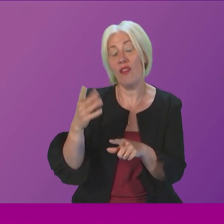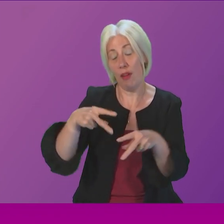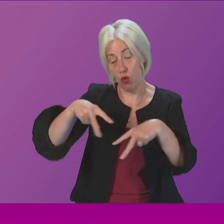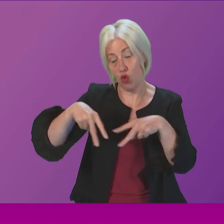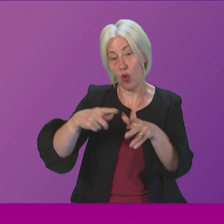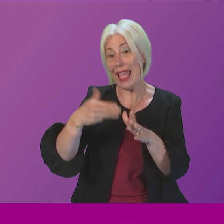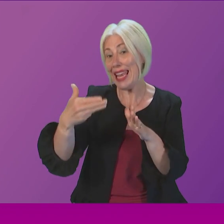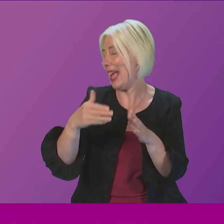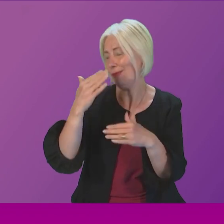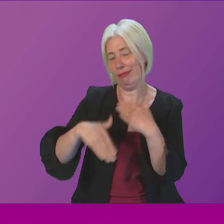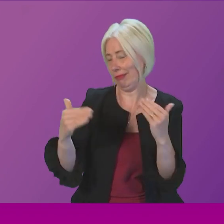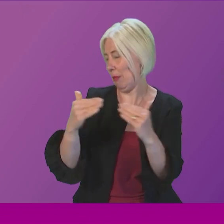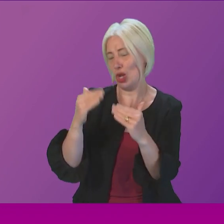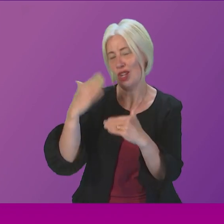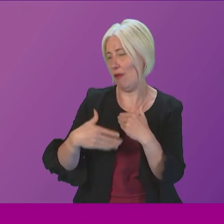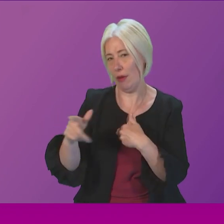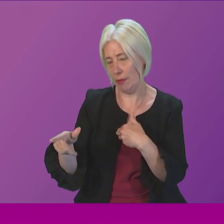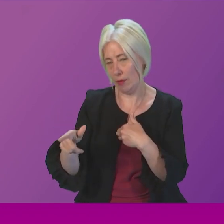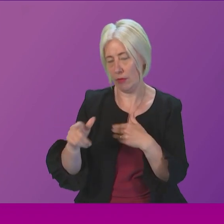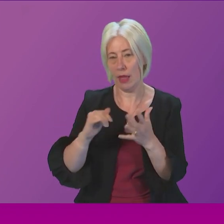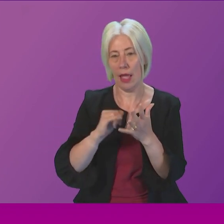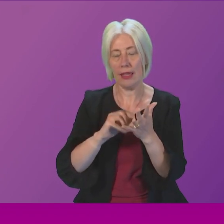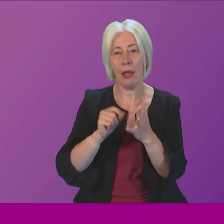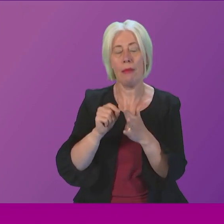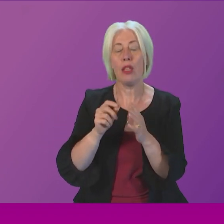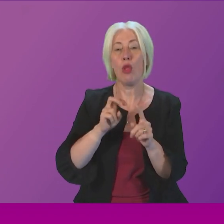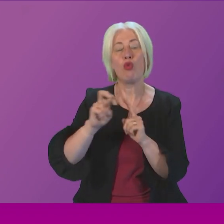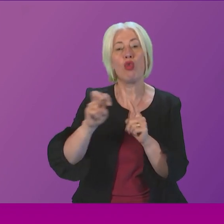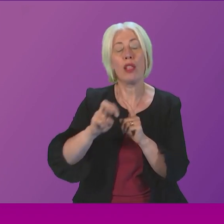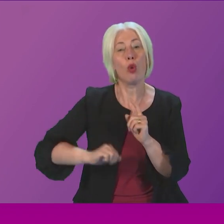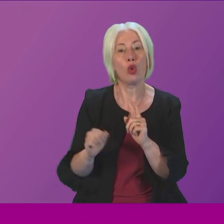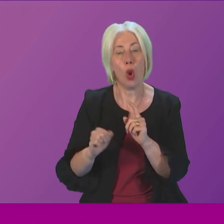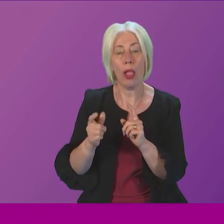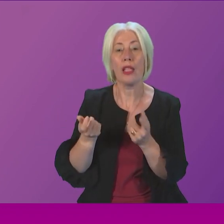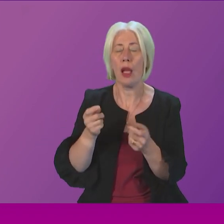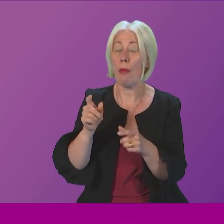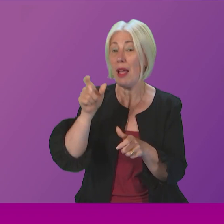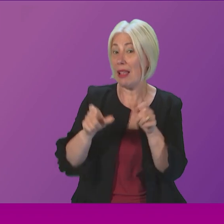It said that the SNP-run Transport Scotland is regarded by civil engineers as